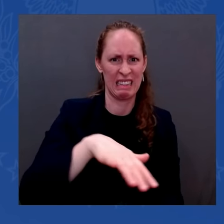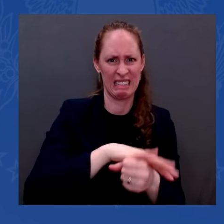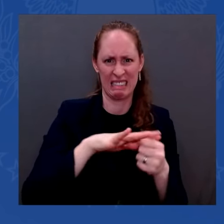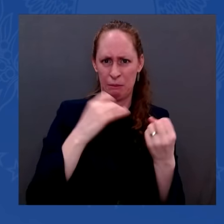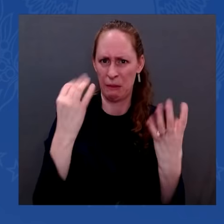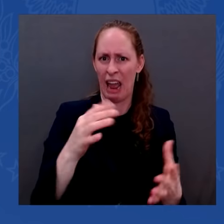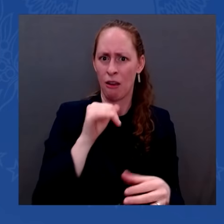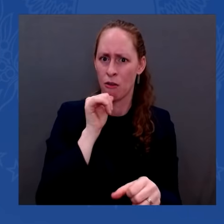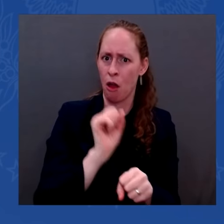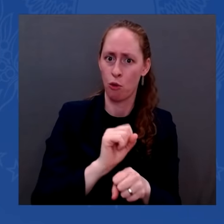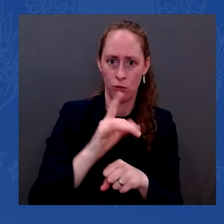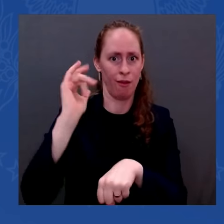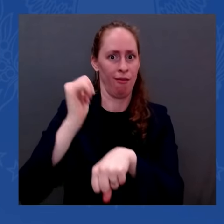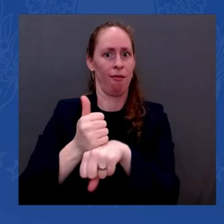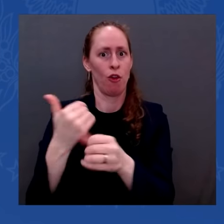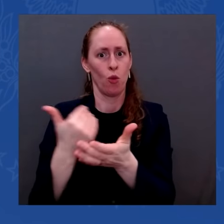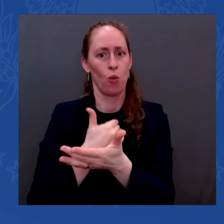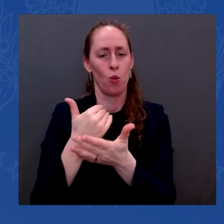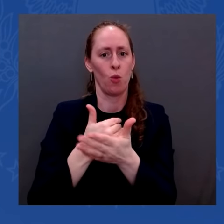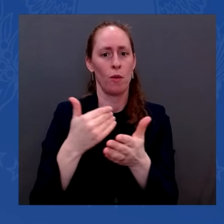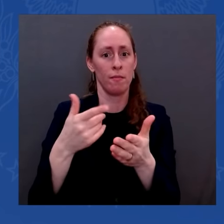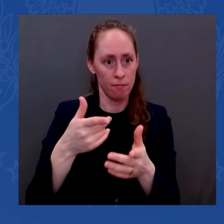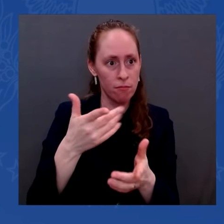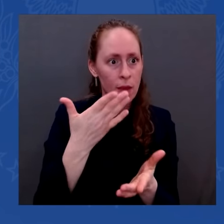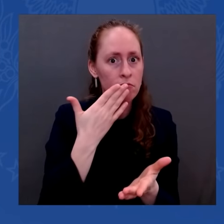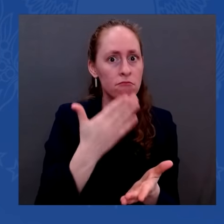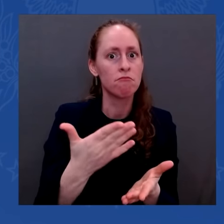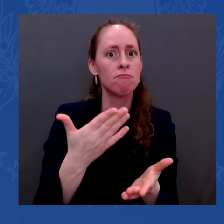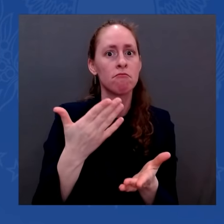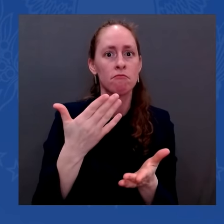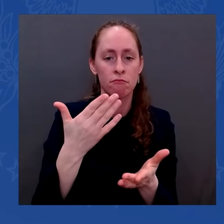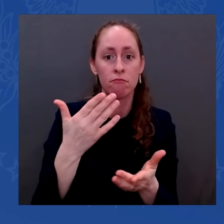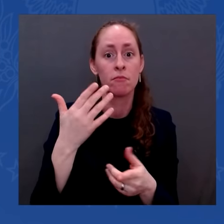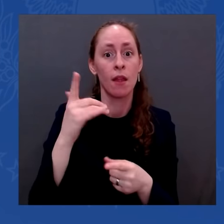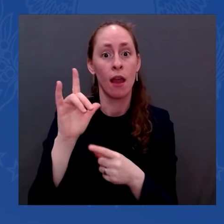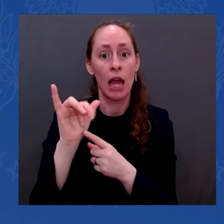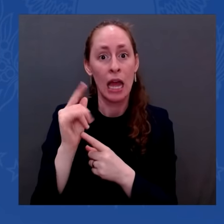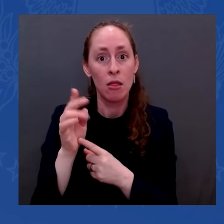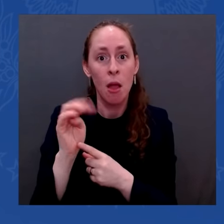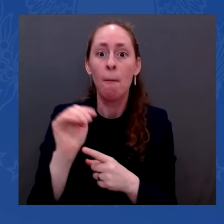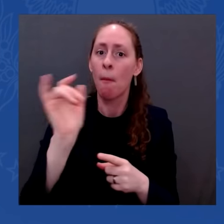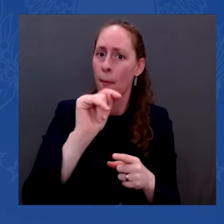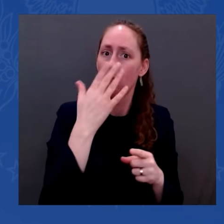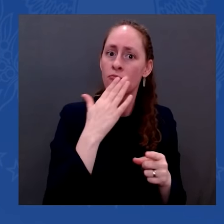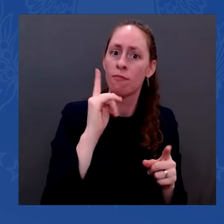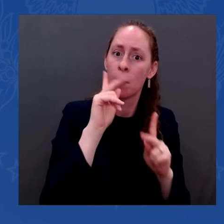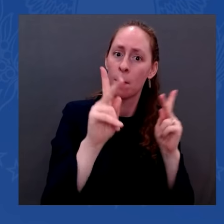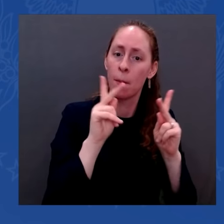for the residents, I mean, if you're really going to do that. Are you? Are you going to stick there in the community? Ms. Knapp: Yes, absolutely.